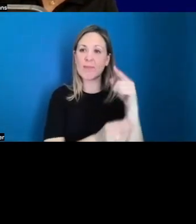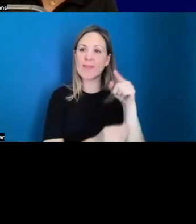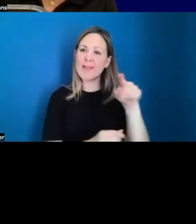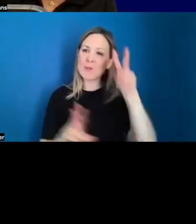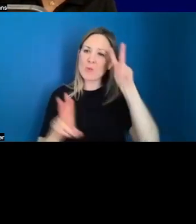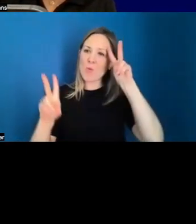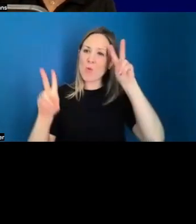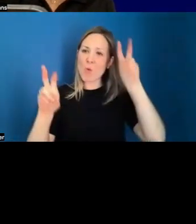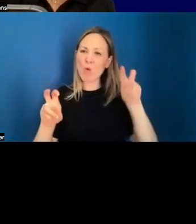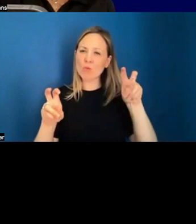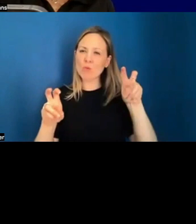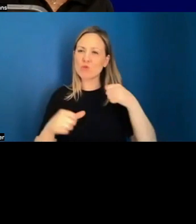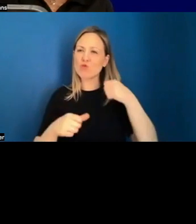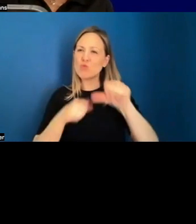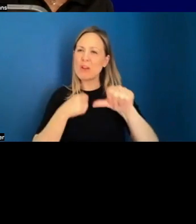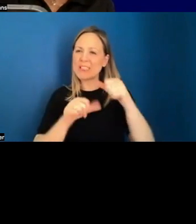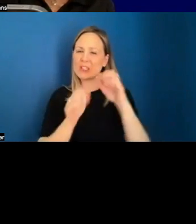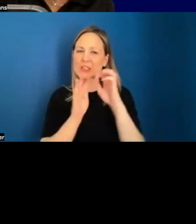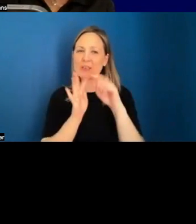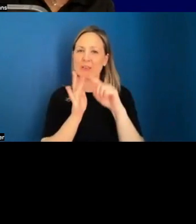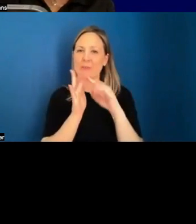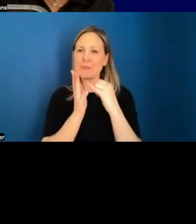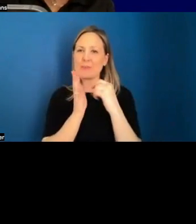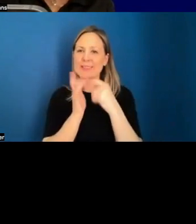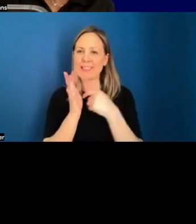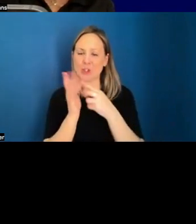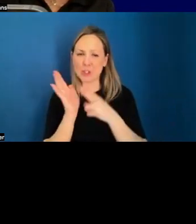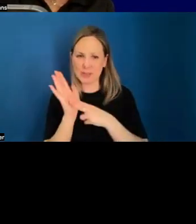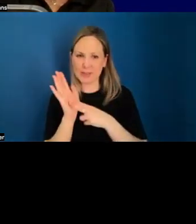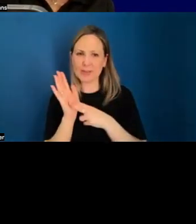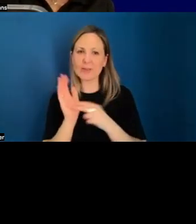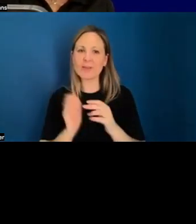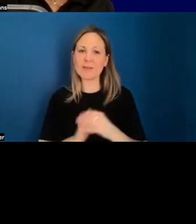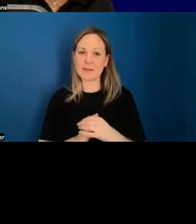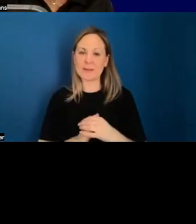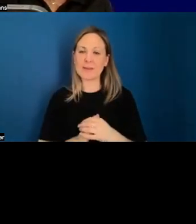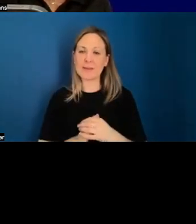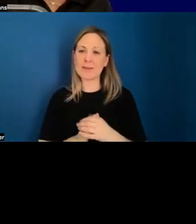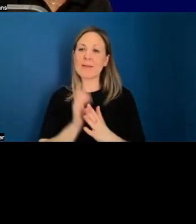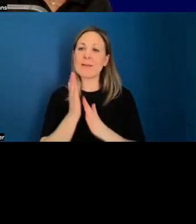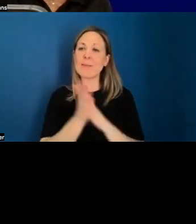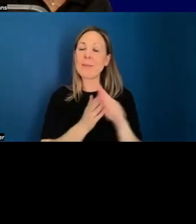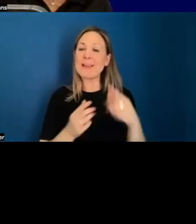position. When developing this method with the individual, the use of visual cues was really